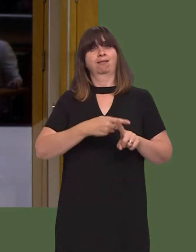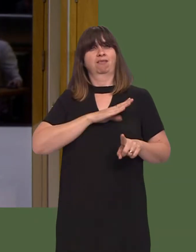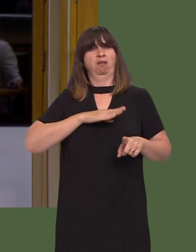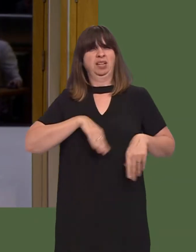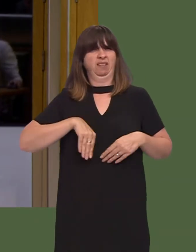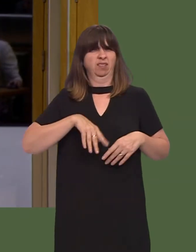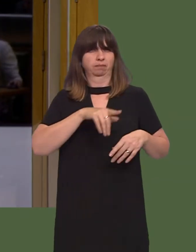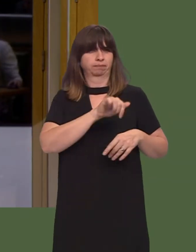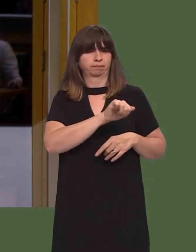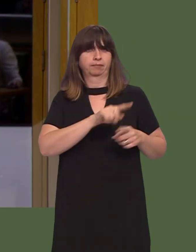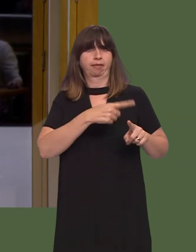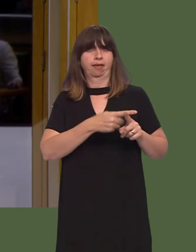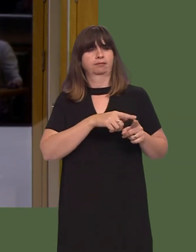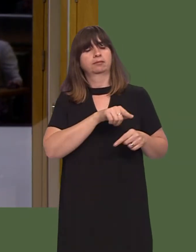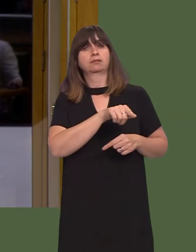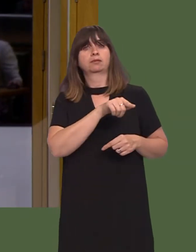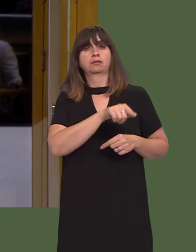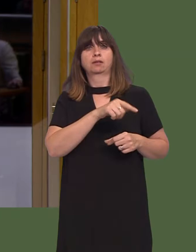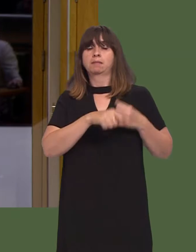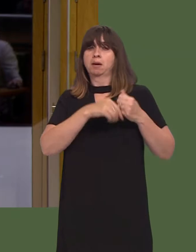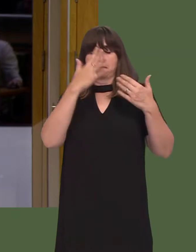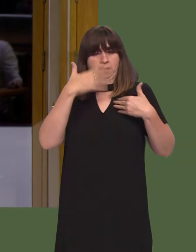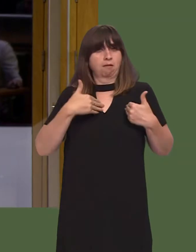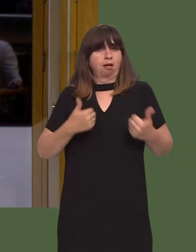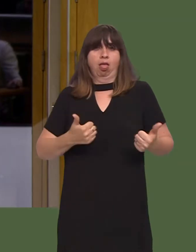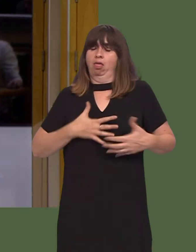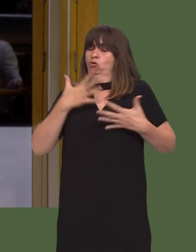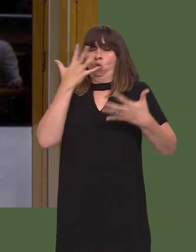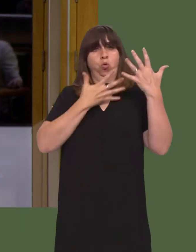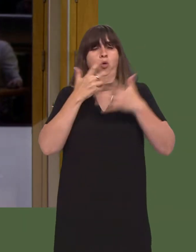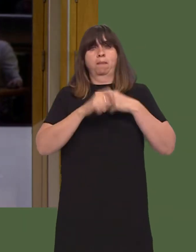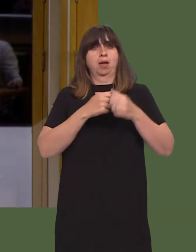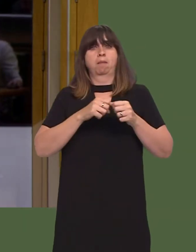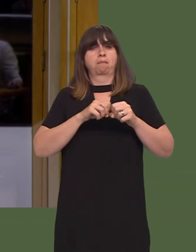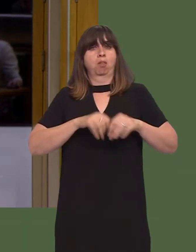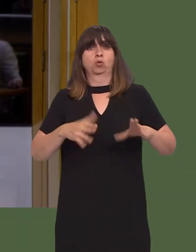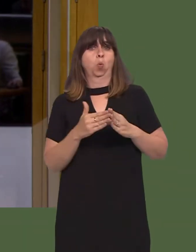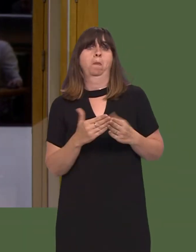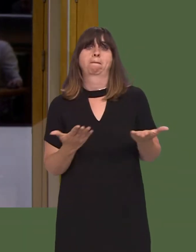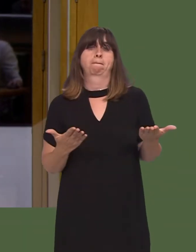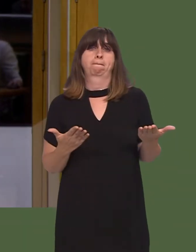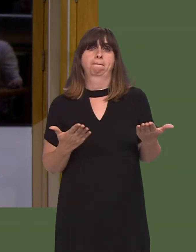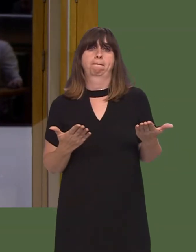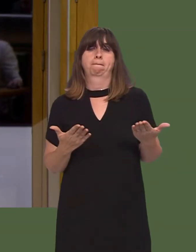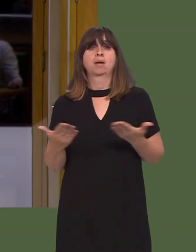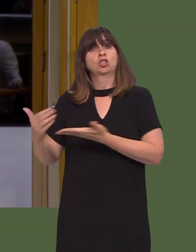who, because of mental health issues, found himself homeless. According to homeless charities,